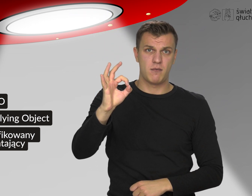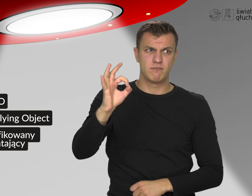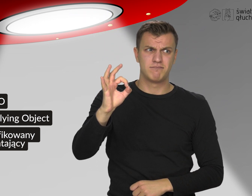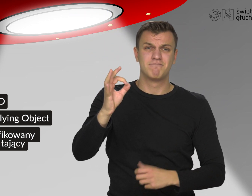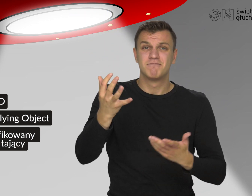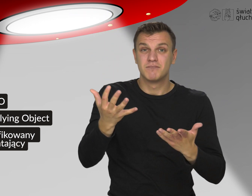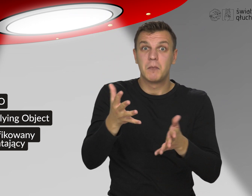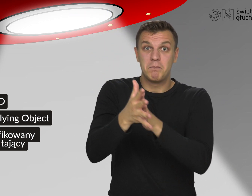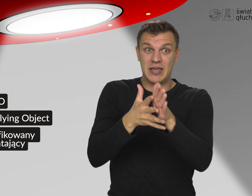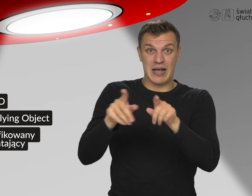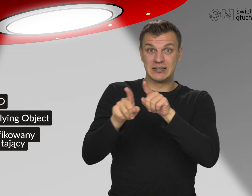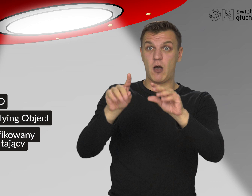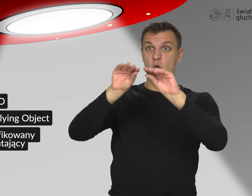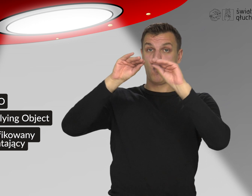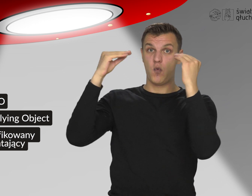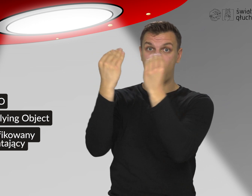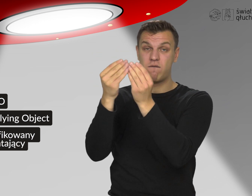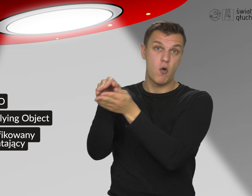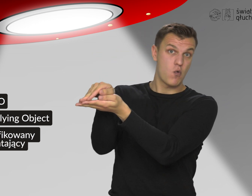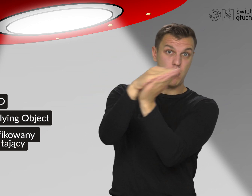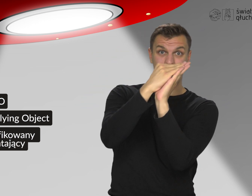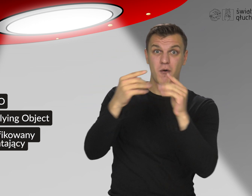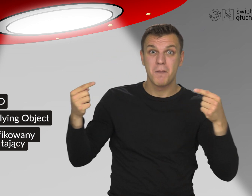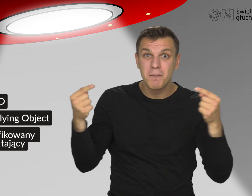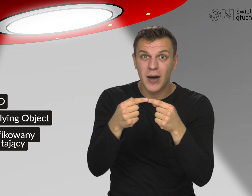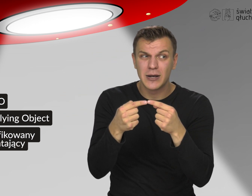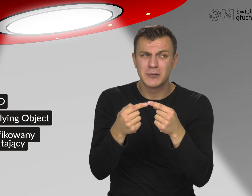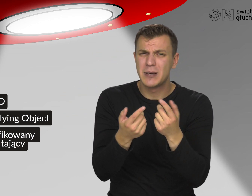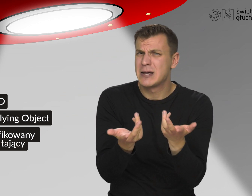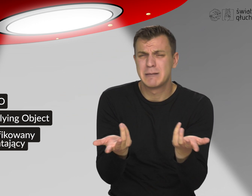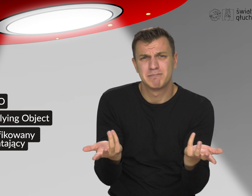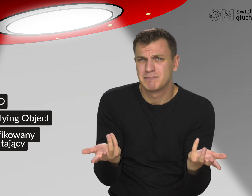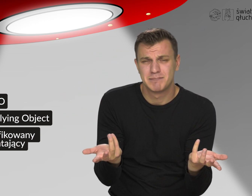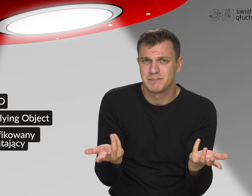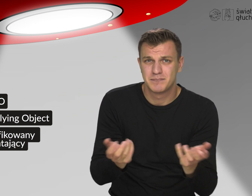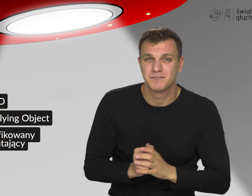and in that context, a “cartoon” UFO sign wouldn’t fit.